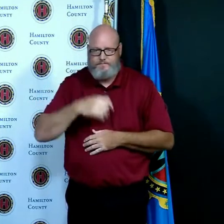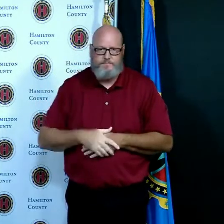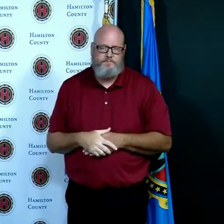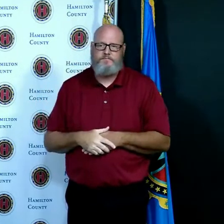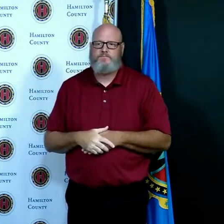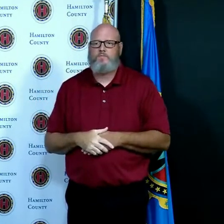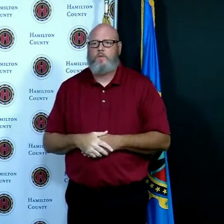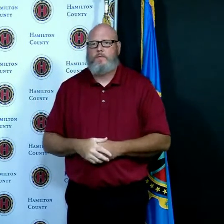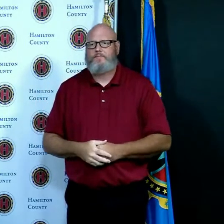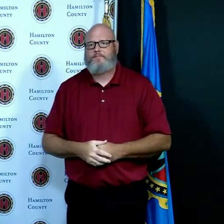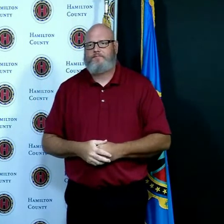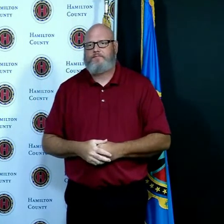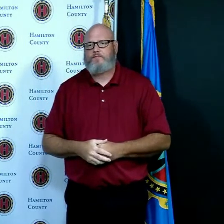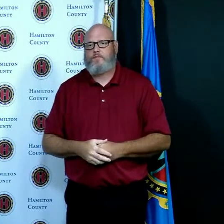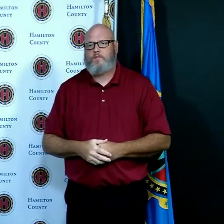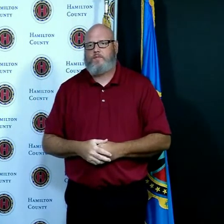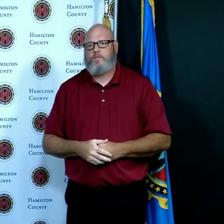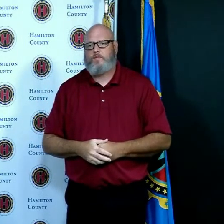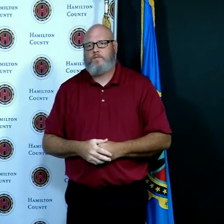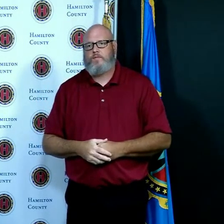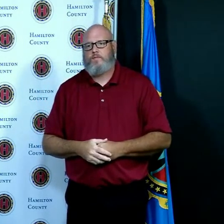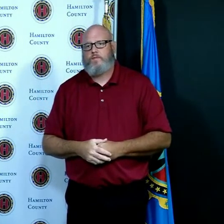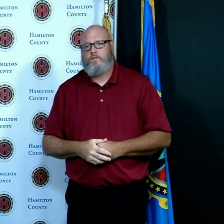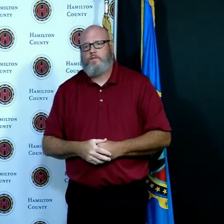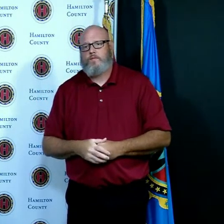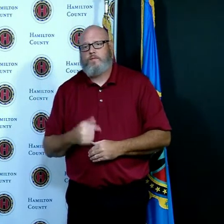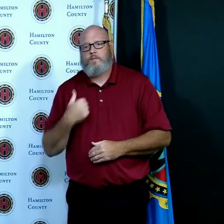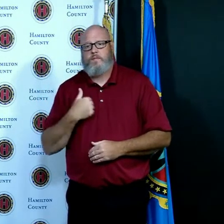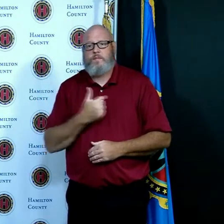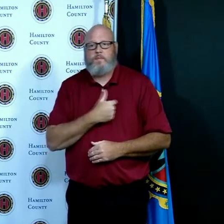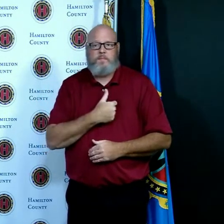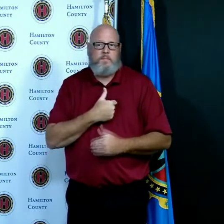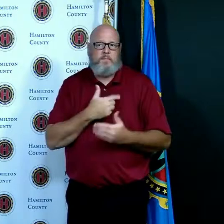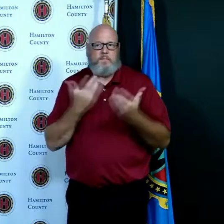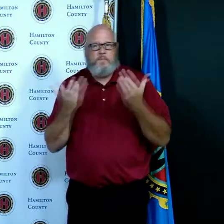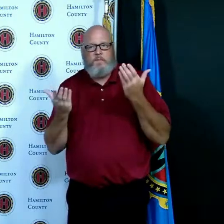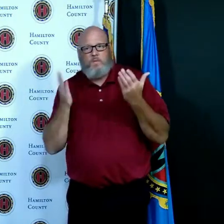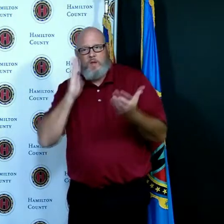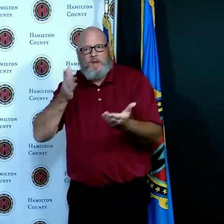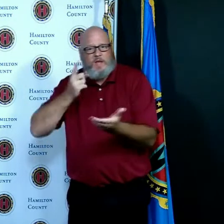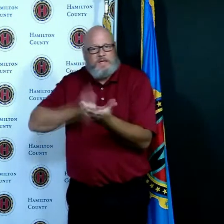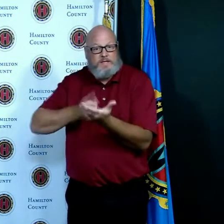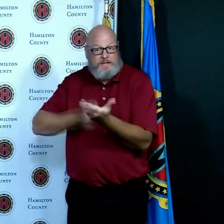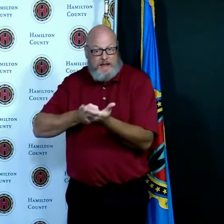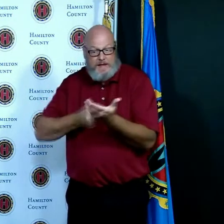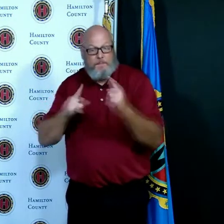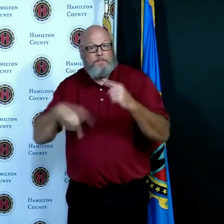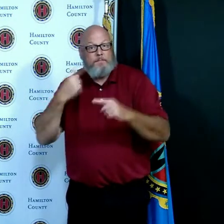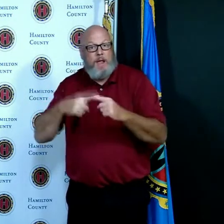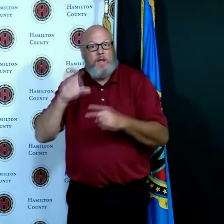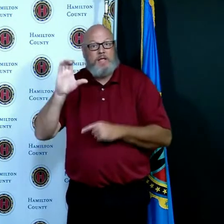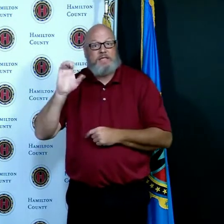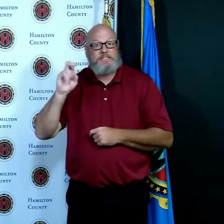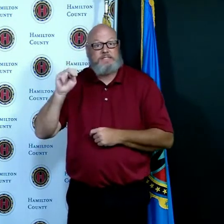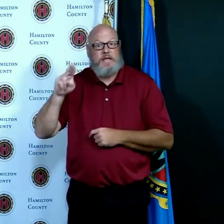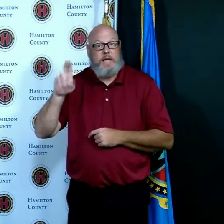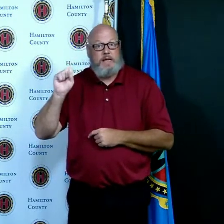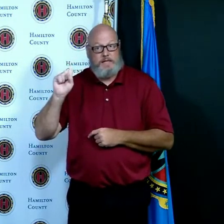about the census a key reminder the census count ends September 30th